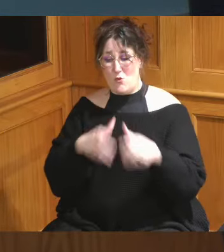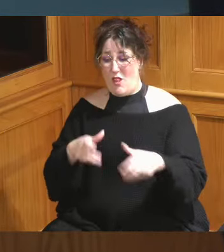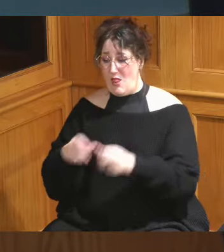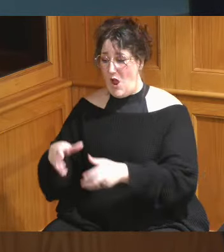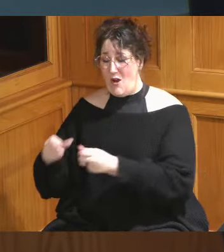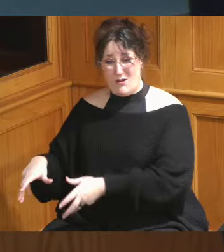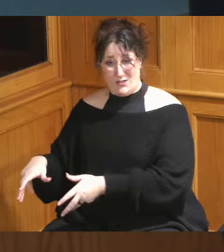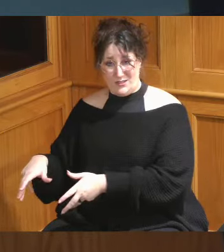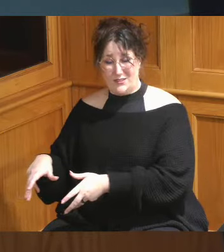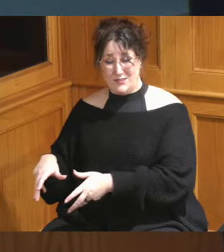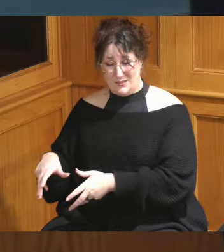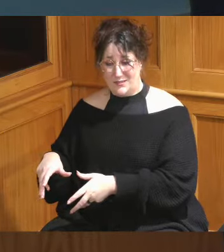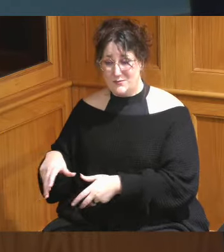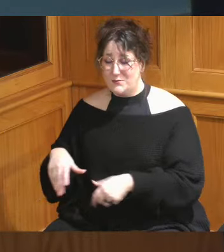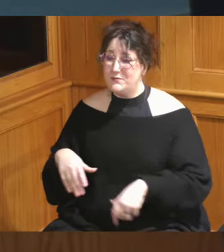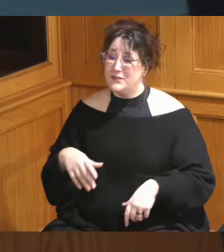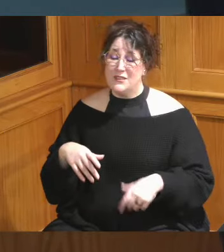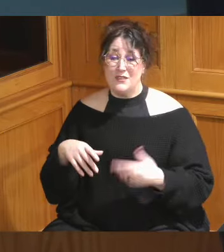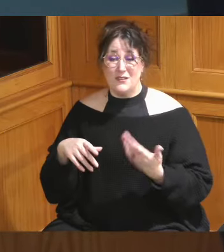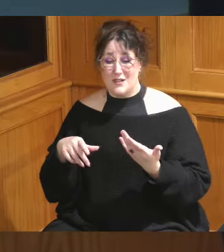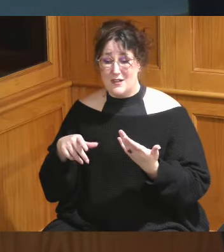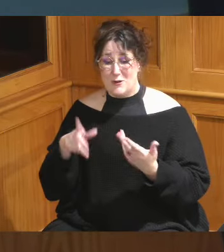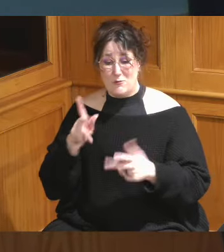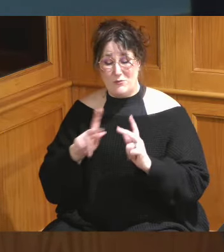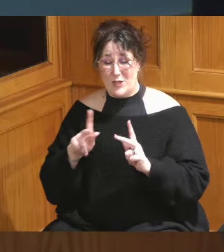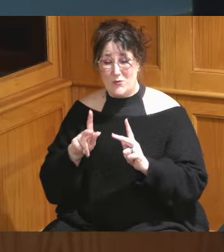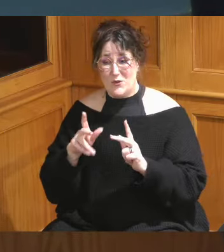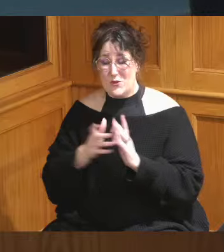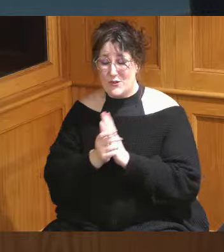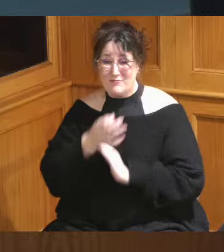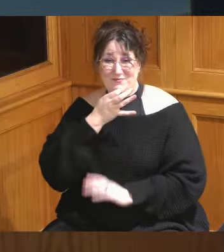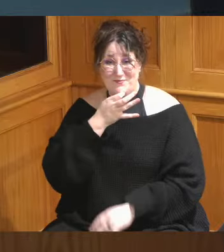a lot of experience and expertise and we really don't want to be in that position again. So,